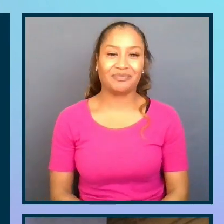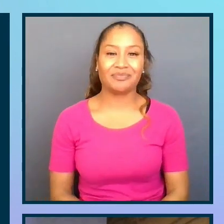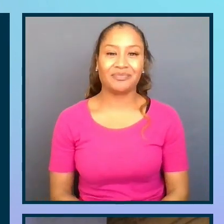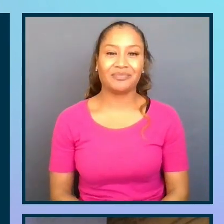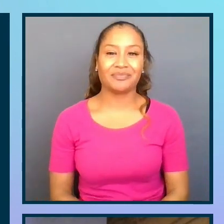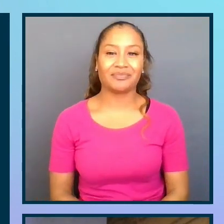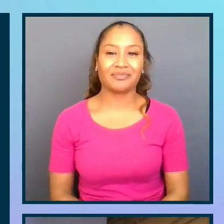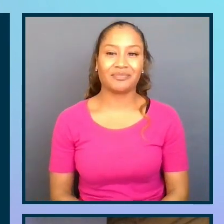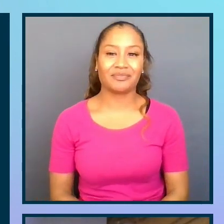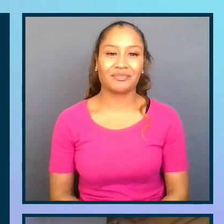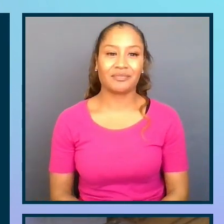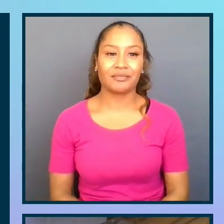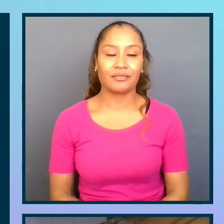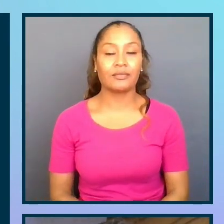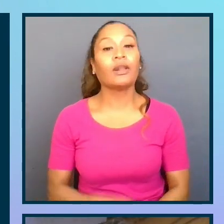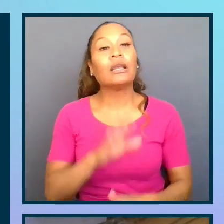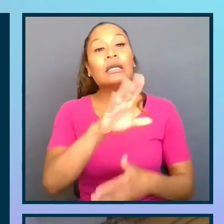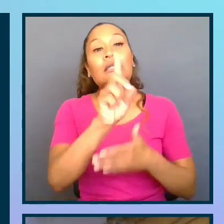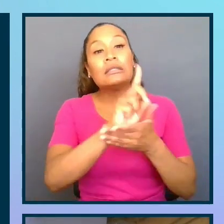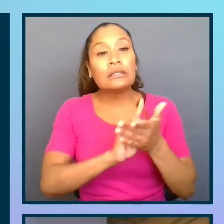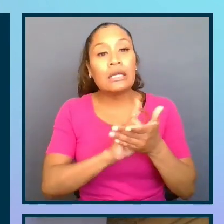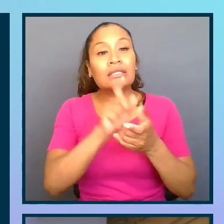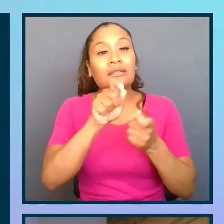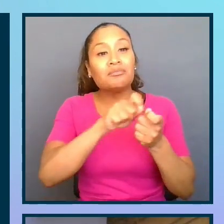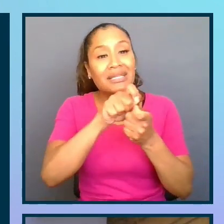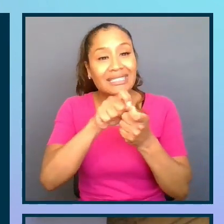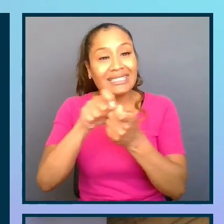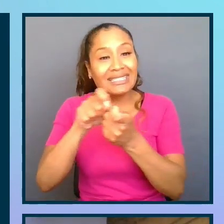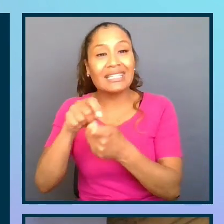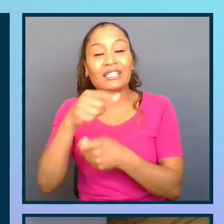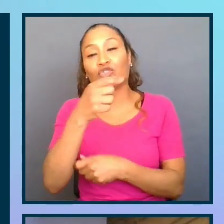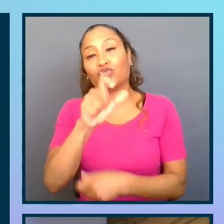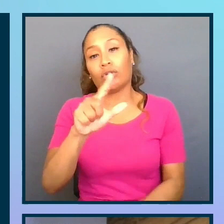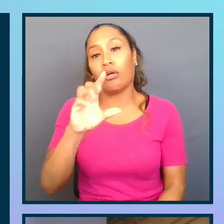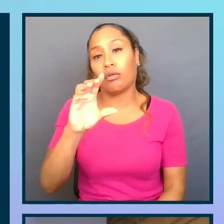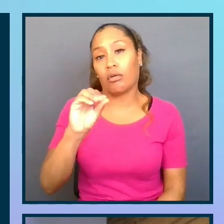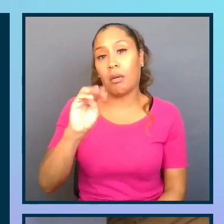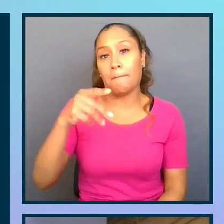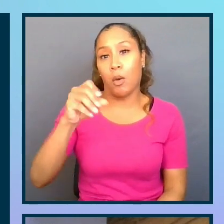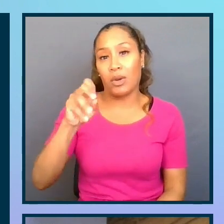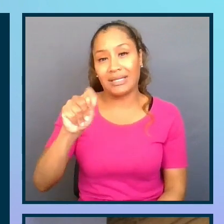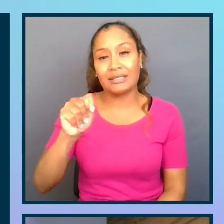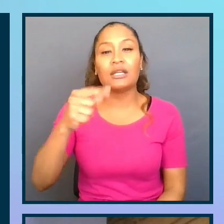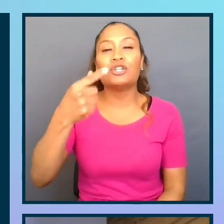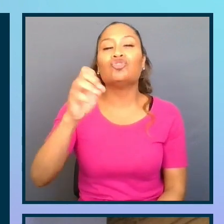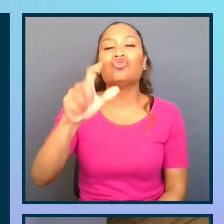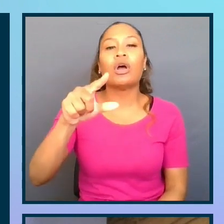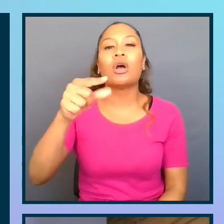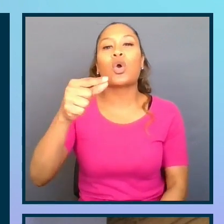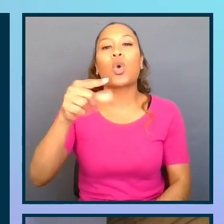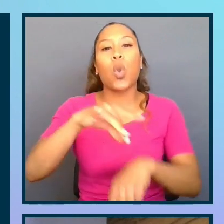So the design specification and the GEL component library, GEL meaning Global Experience Language.